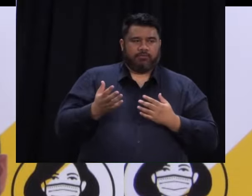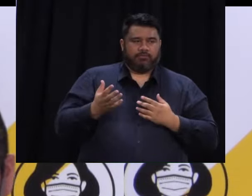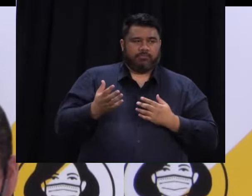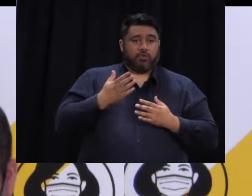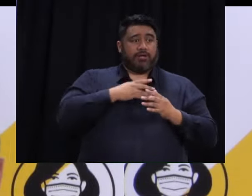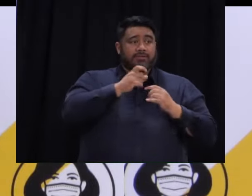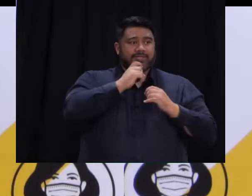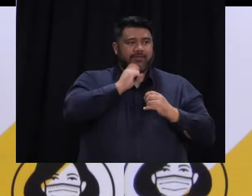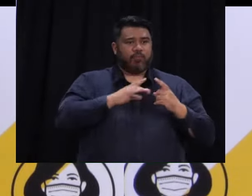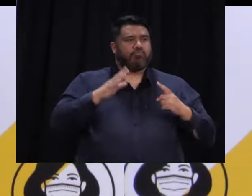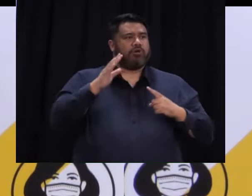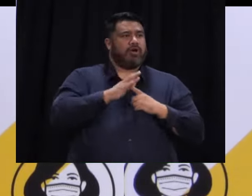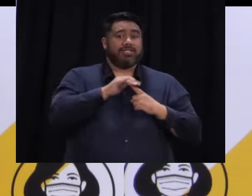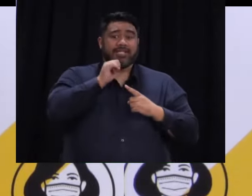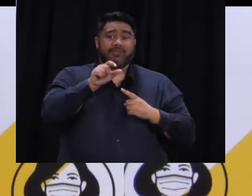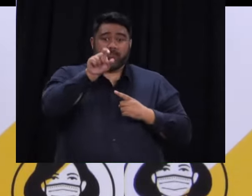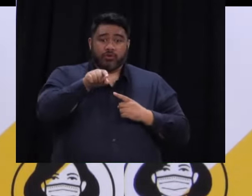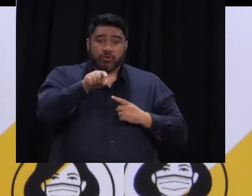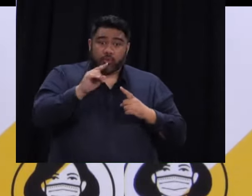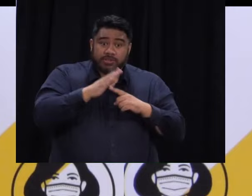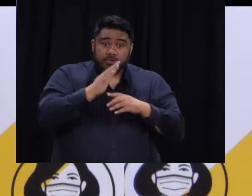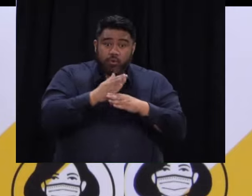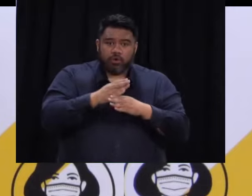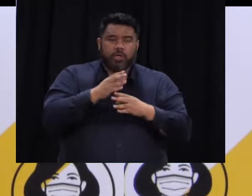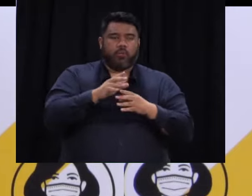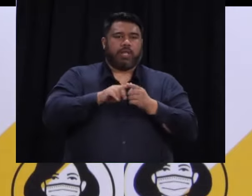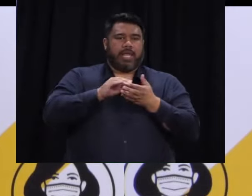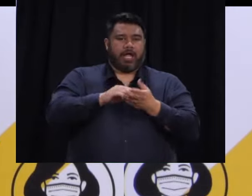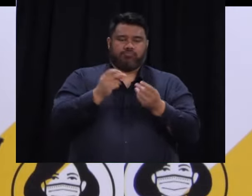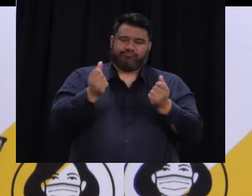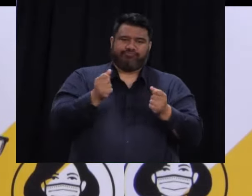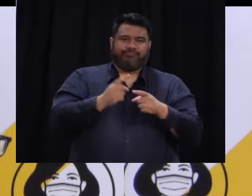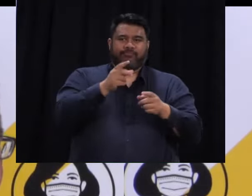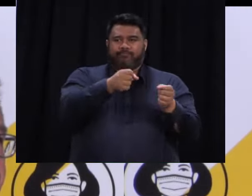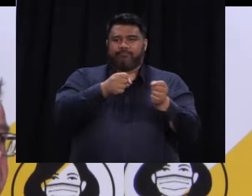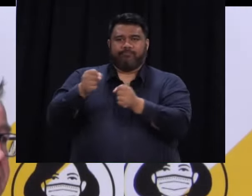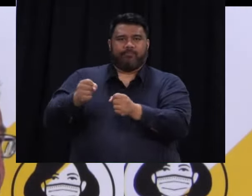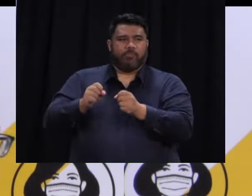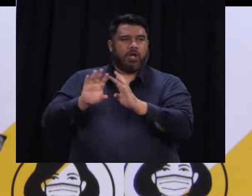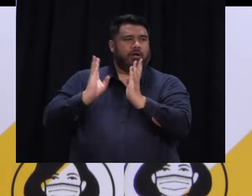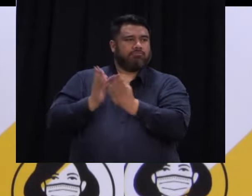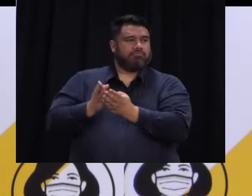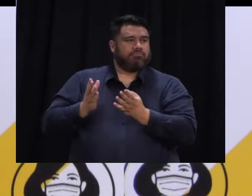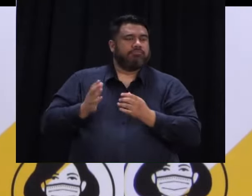isolated immediately, been identified. What I would say is that our contact tracers are